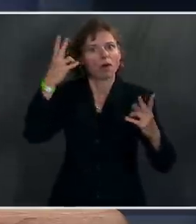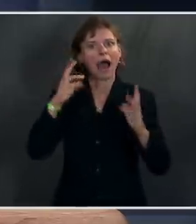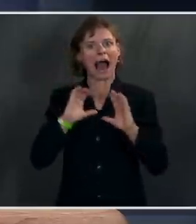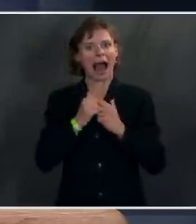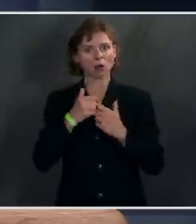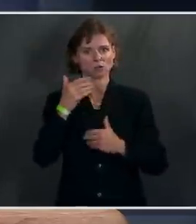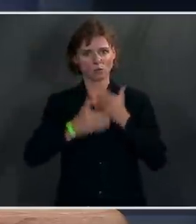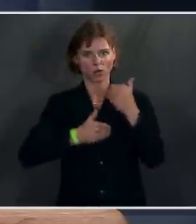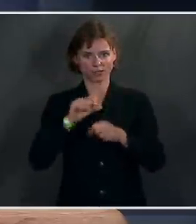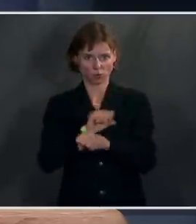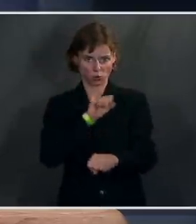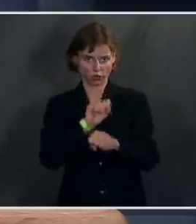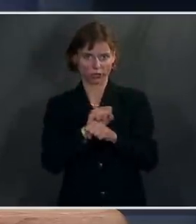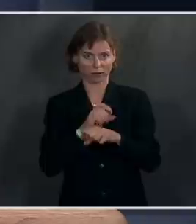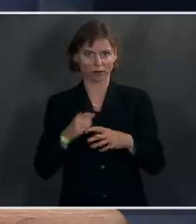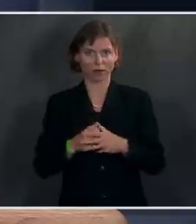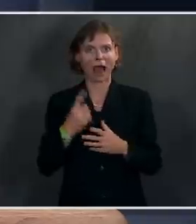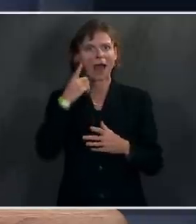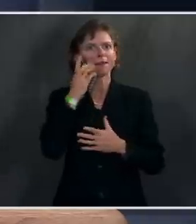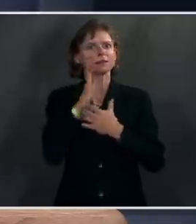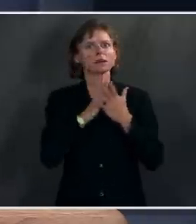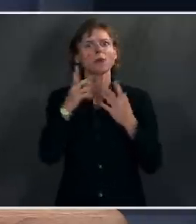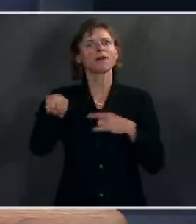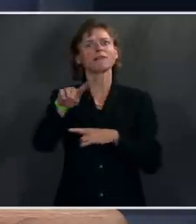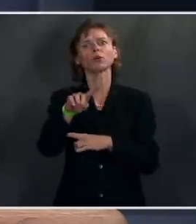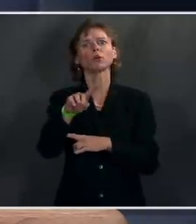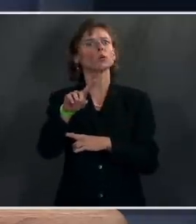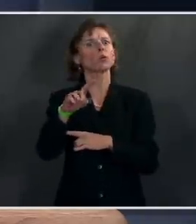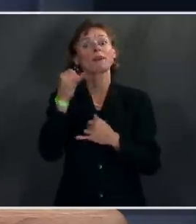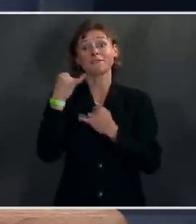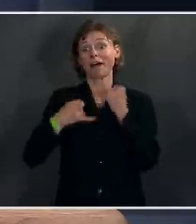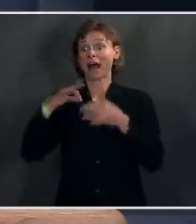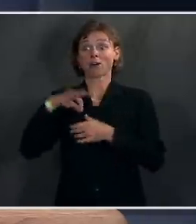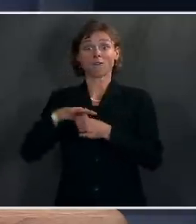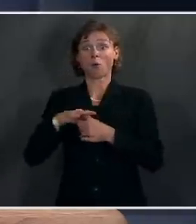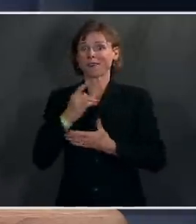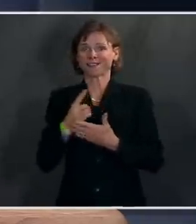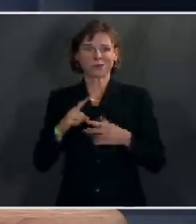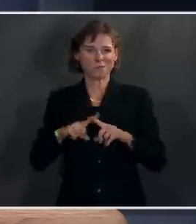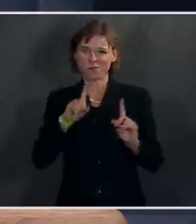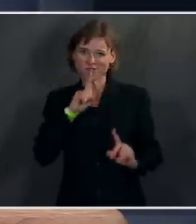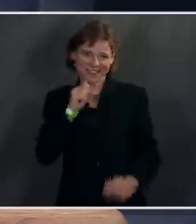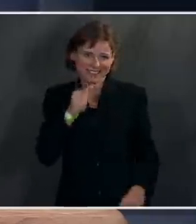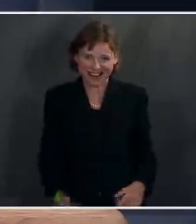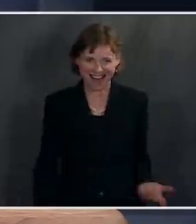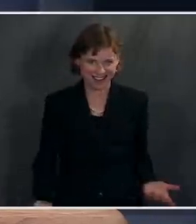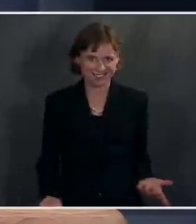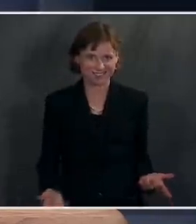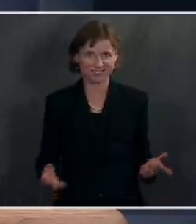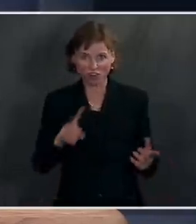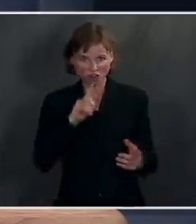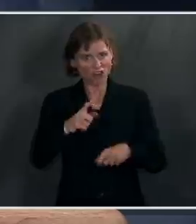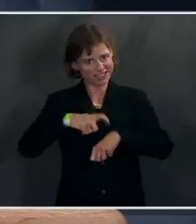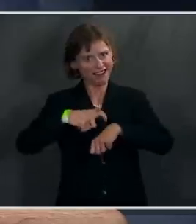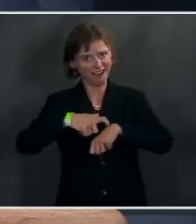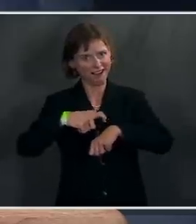And I think there was some view that the vote, the final vote was this week. You all know that's not the case. There is some time. That's why the President is engaging,